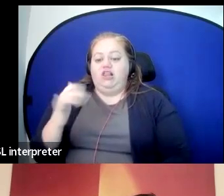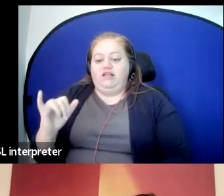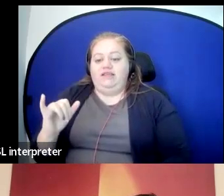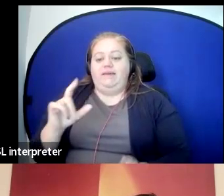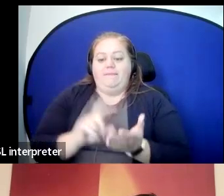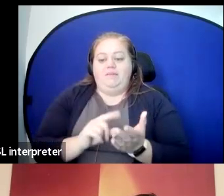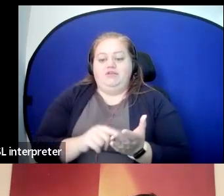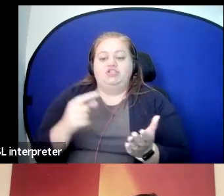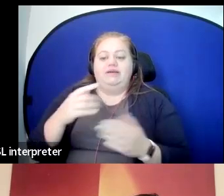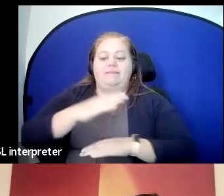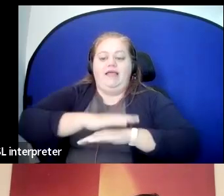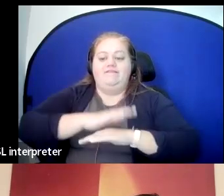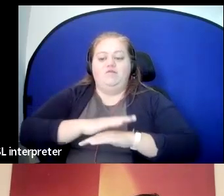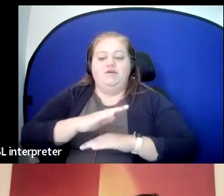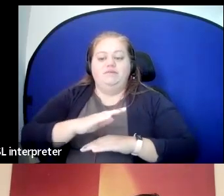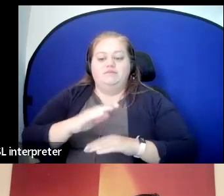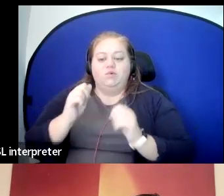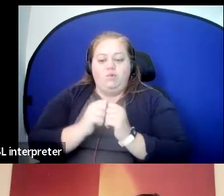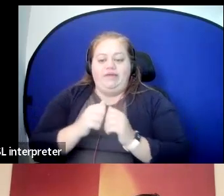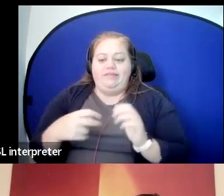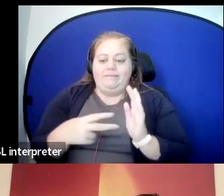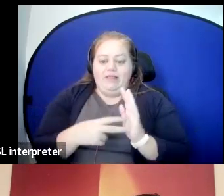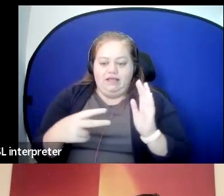that increase accessibility for blind and low vision users?"